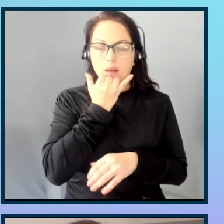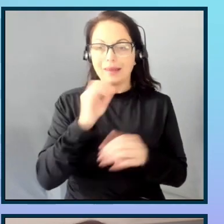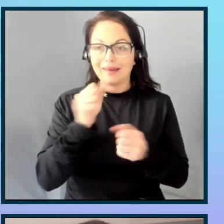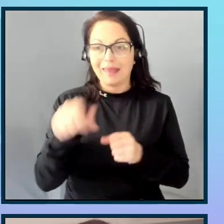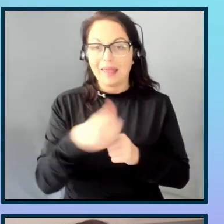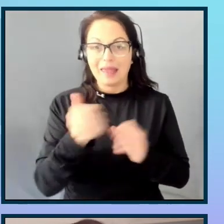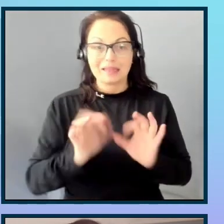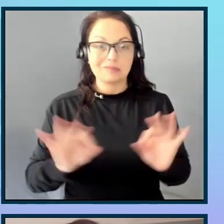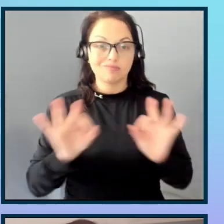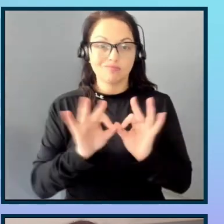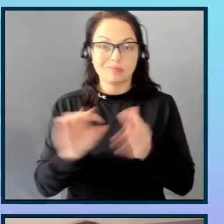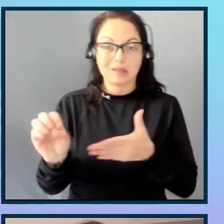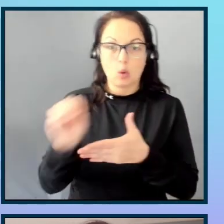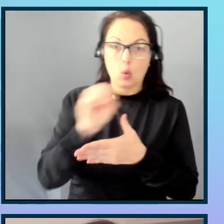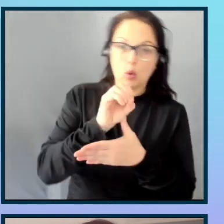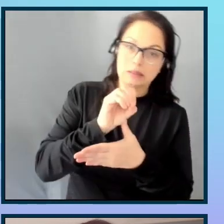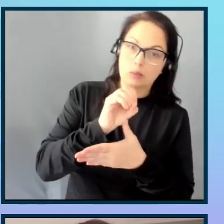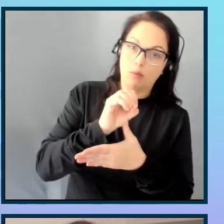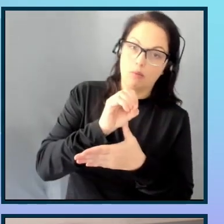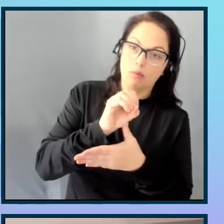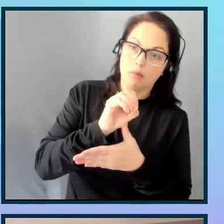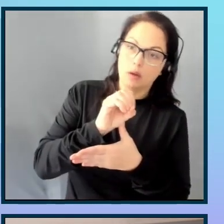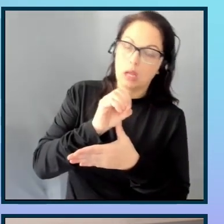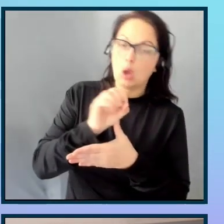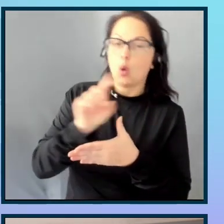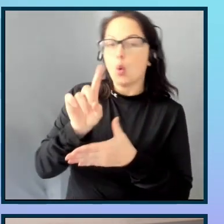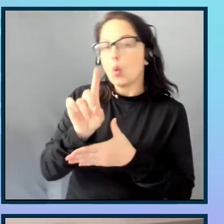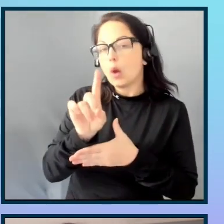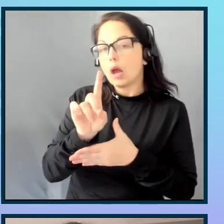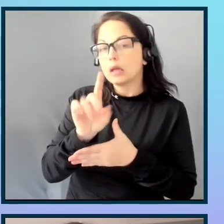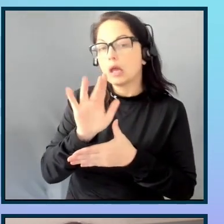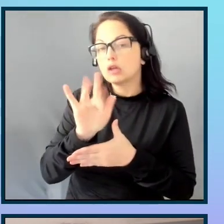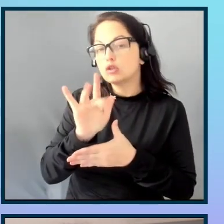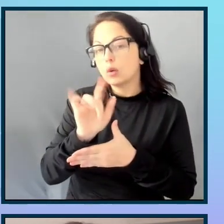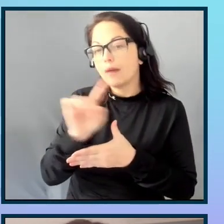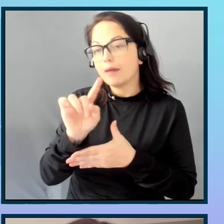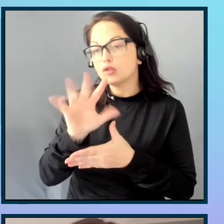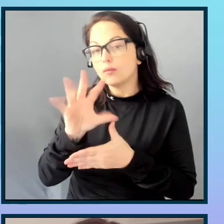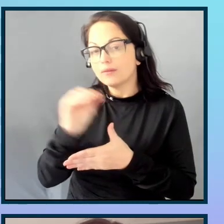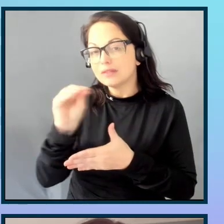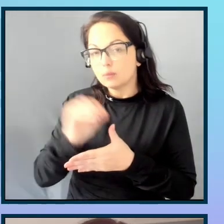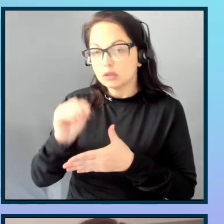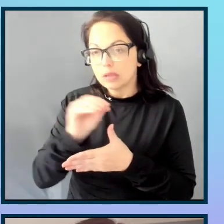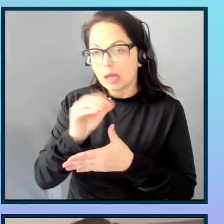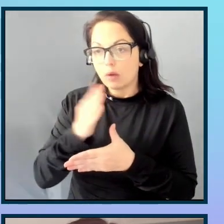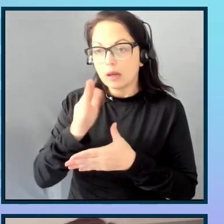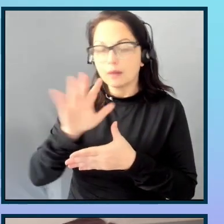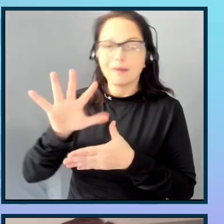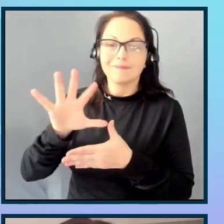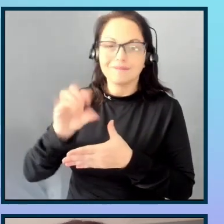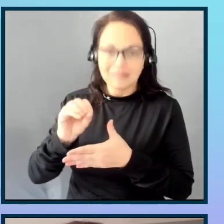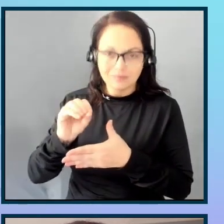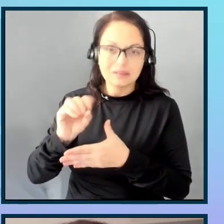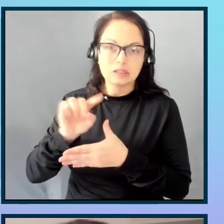Then it goes up for rating one is 25 to 50%, rating two is 50 to 80 three is 80 to 95